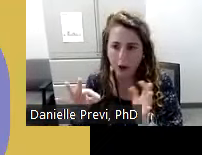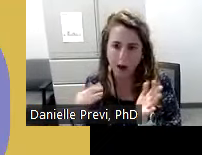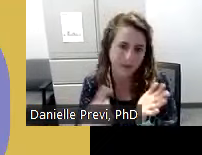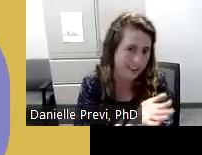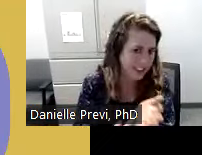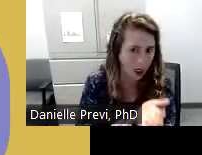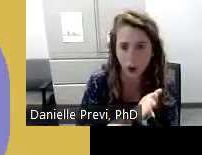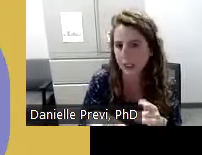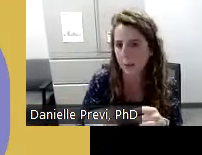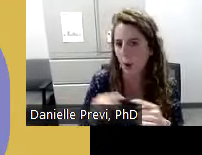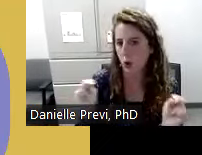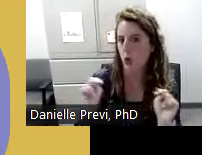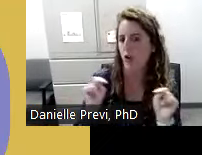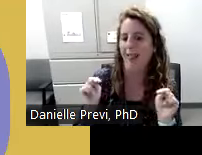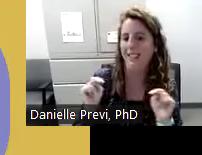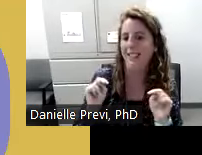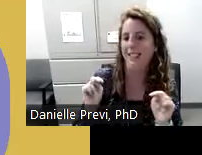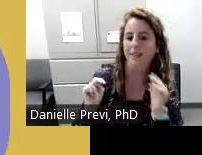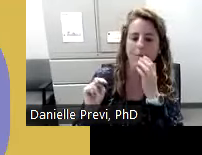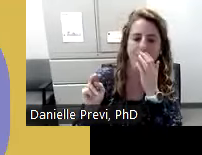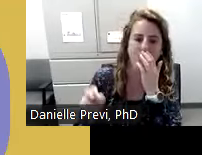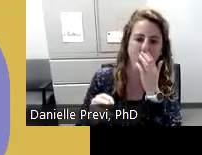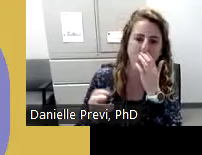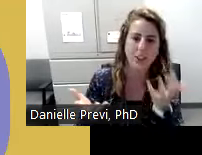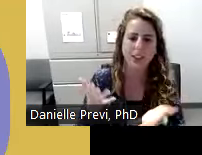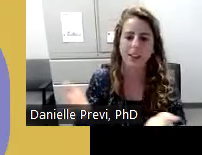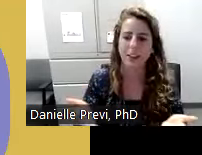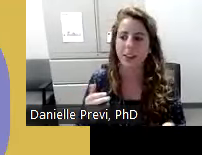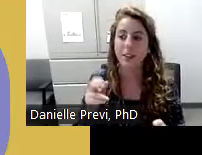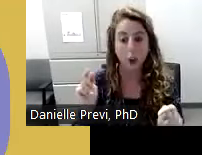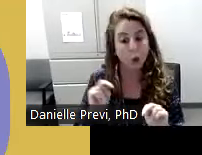We are starting to see a growing amount of discussion about the definition of